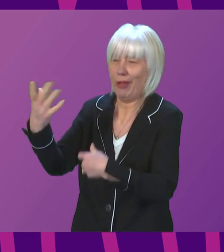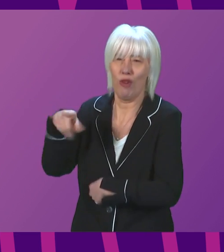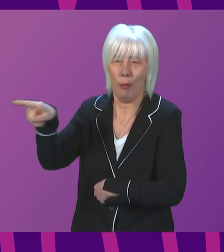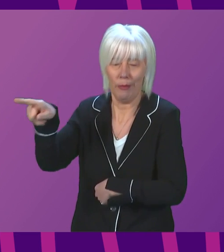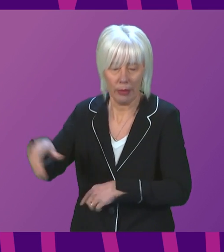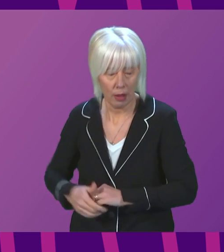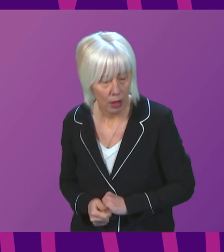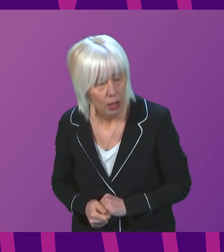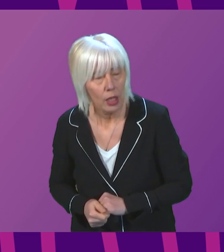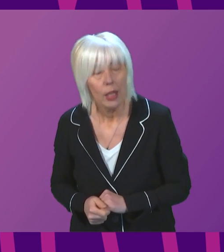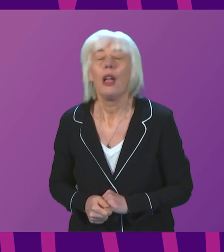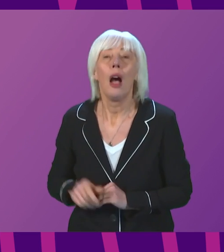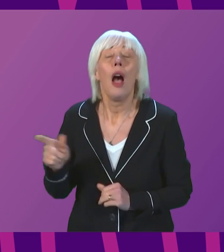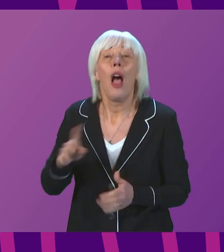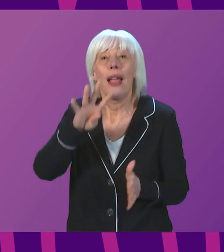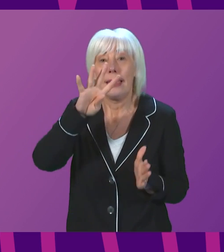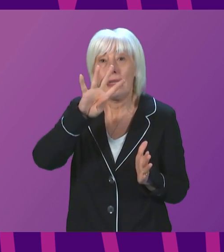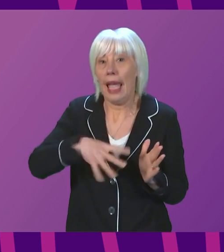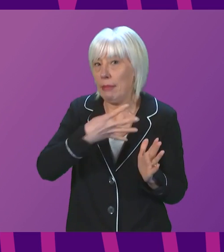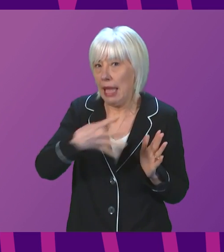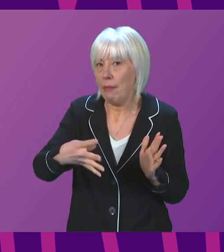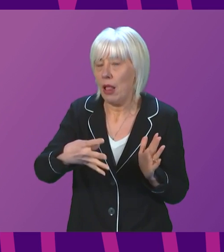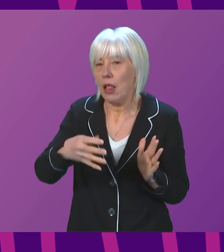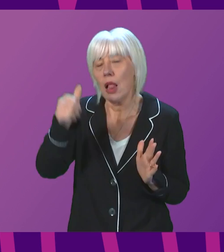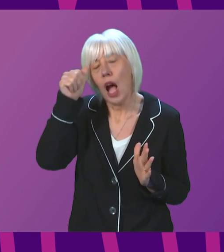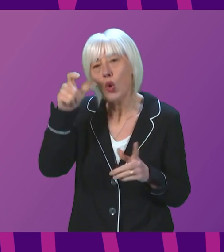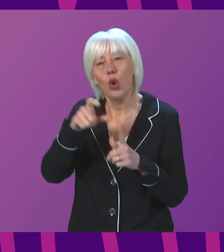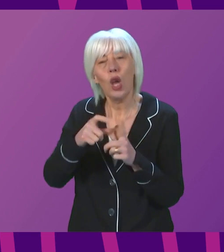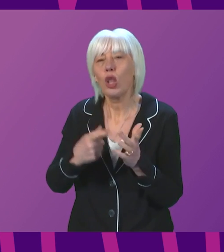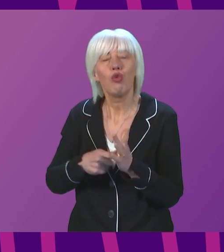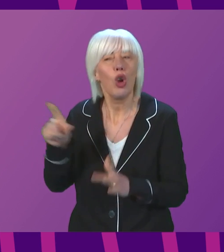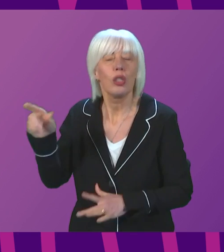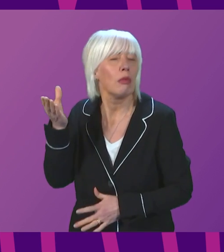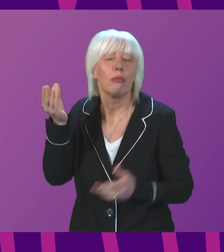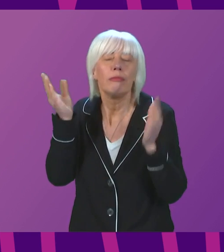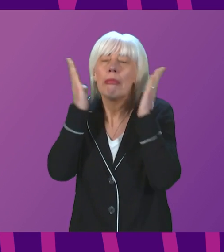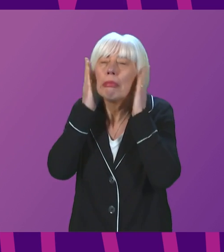The timetable— I know that Douglas Ross will not want to hear this, but I will persevere